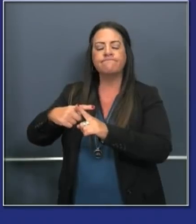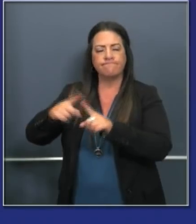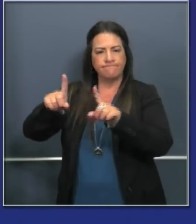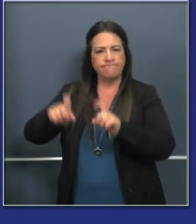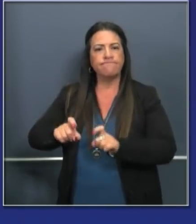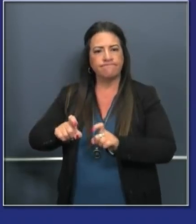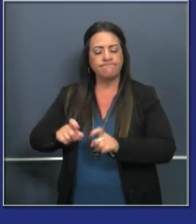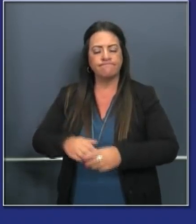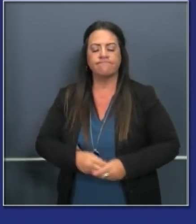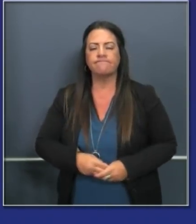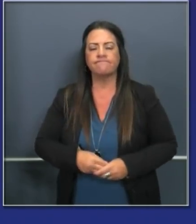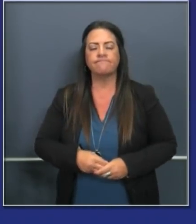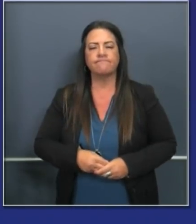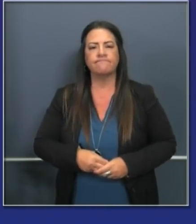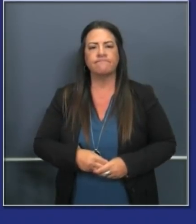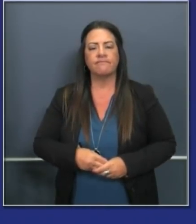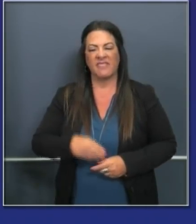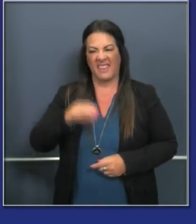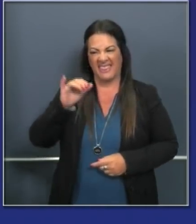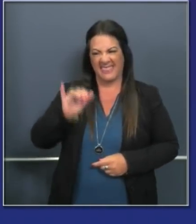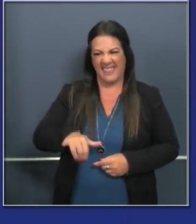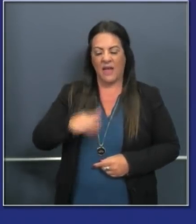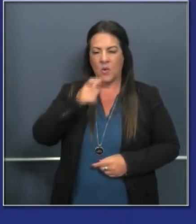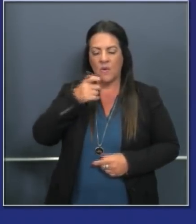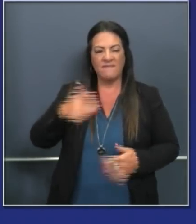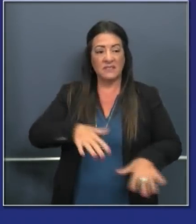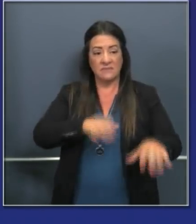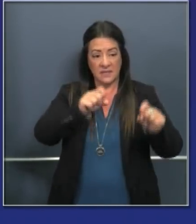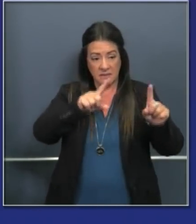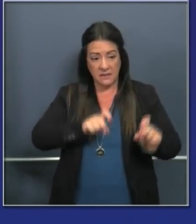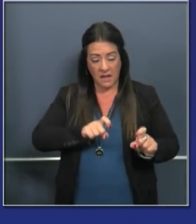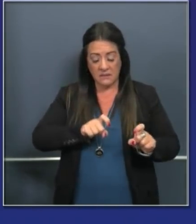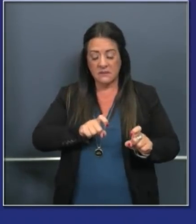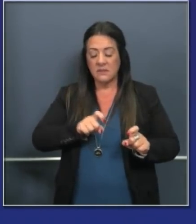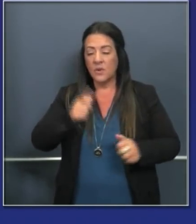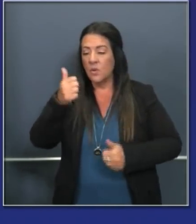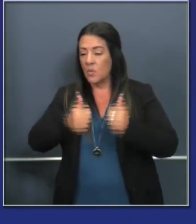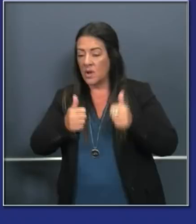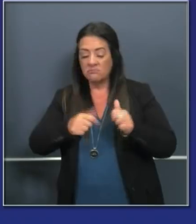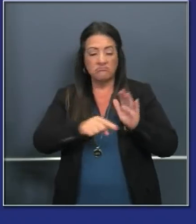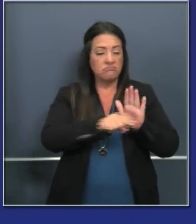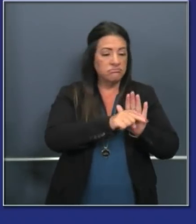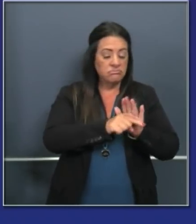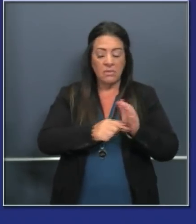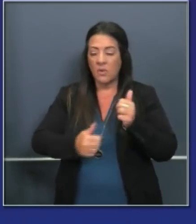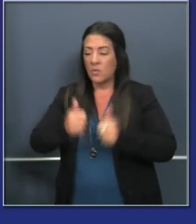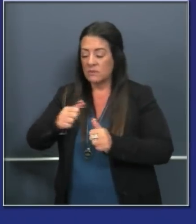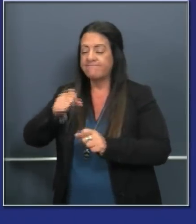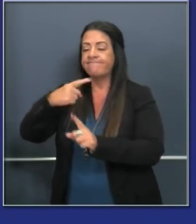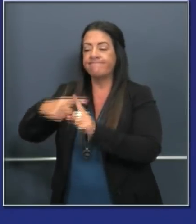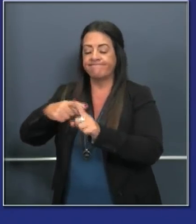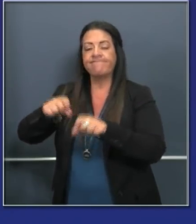HERE IN THE STATE OF CALIFORNIA AGAIN POSITIVITY RATE IS THE NUMBER OF PEOPLE THE PERCENTAGE OF PEOPLE THAT